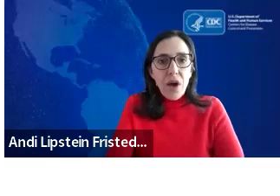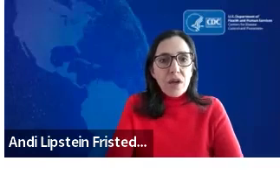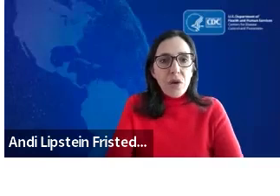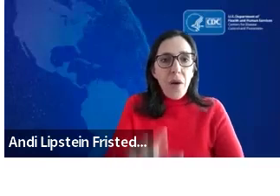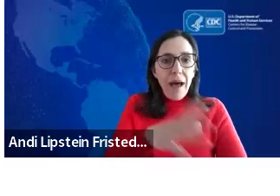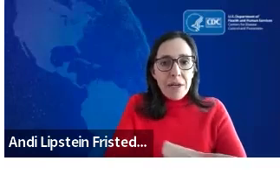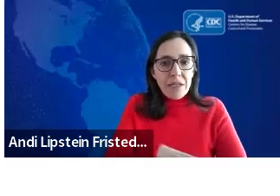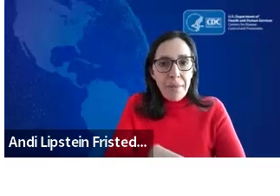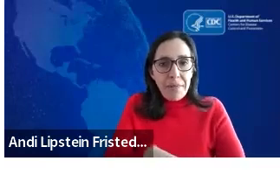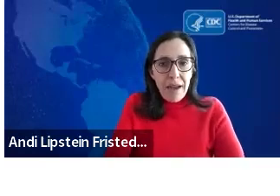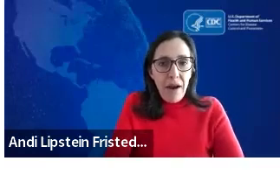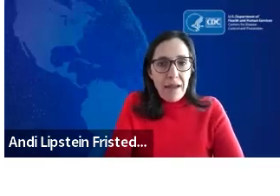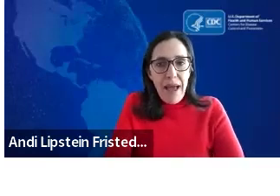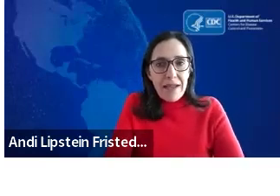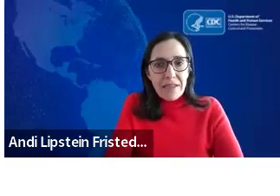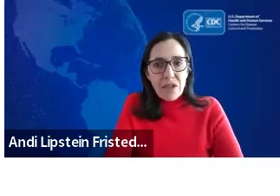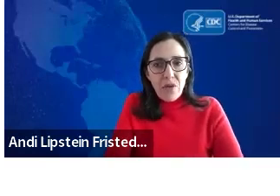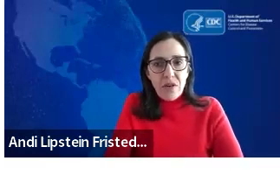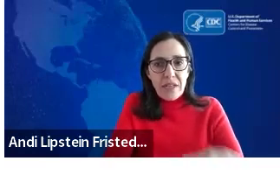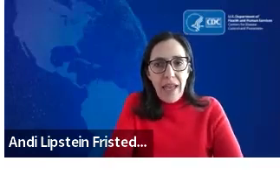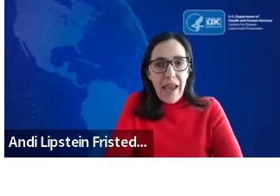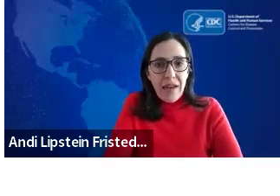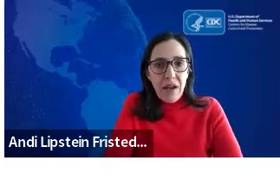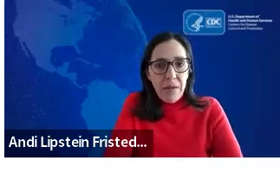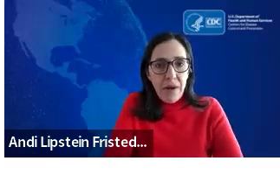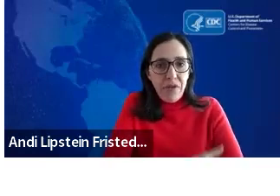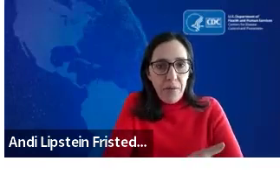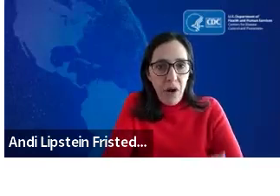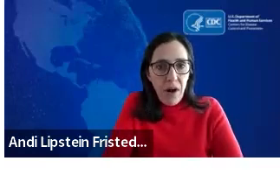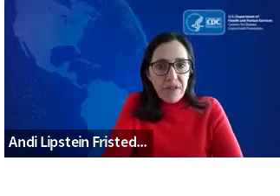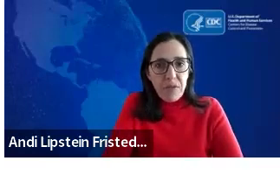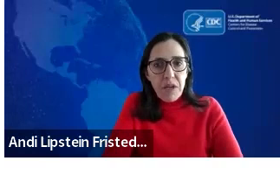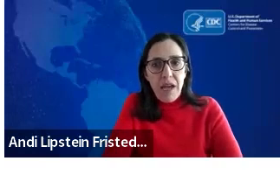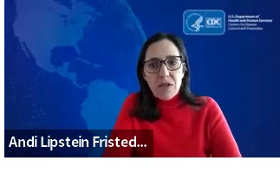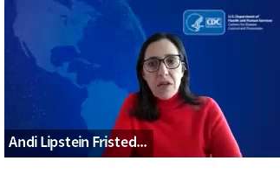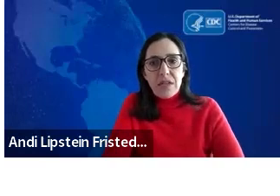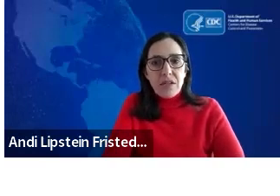So I'm going to stop there and pass things over to Kate from our Office of Communications.